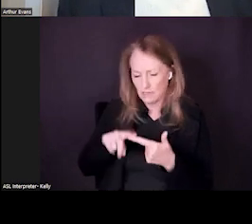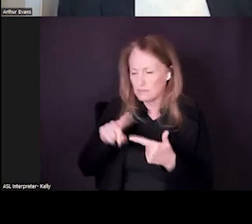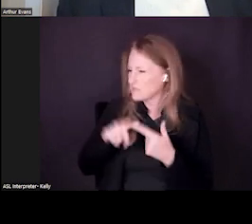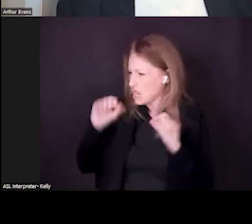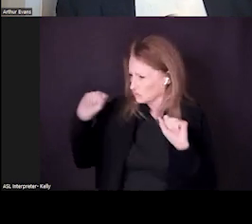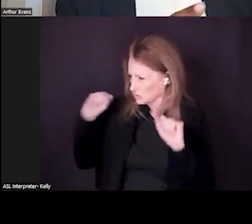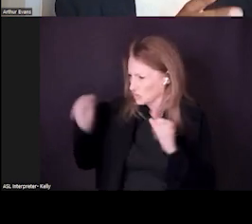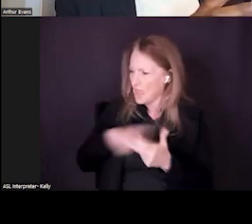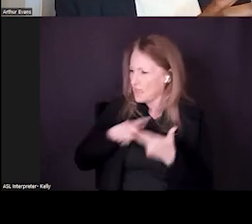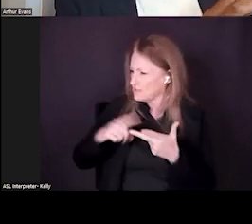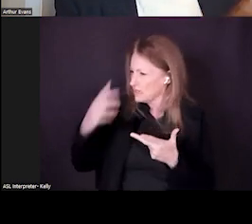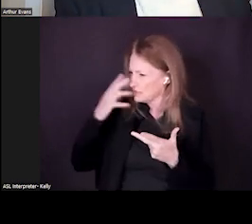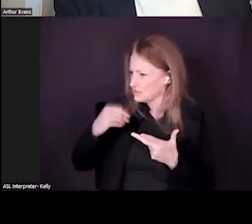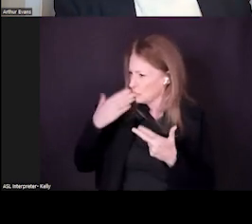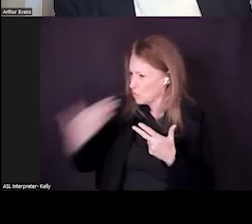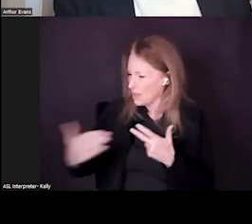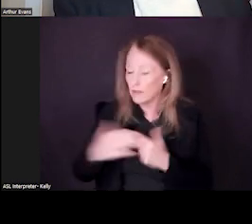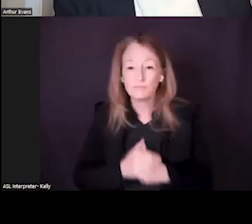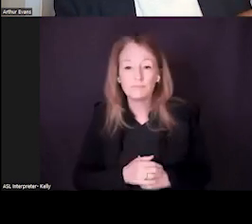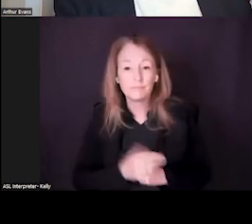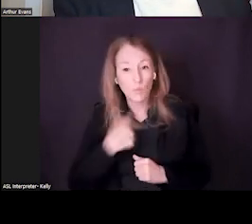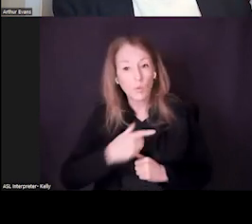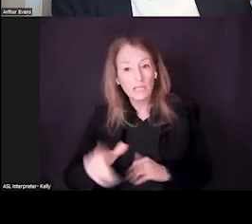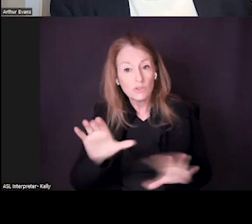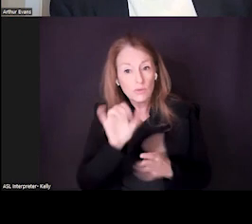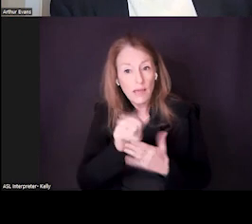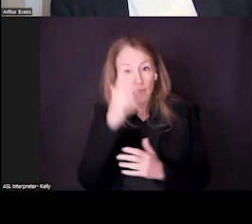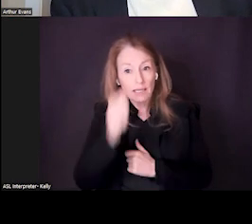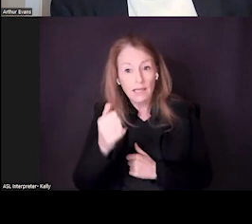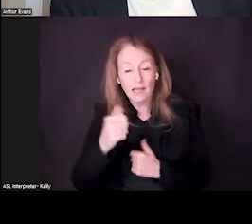THAT IS IF PEOPLE DO THOSE THINGS, THEY ARE LESS LIKELY TO HAVE